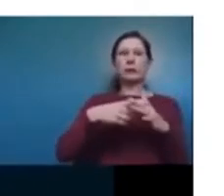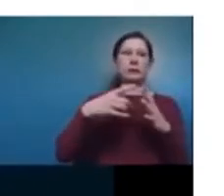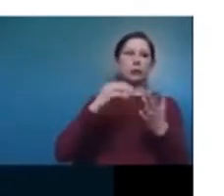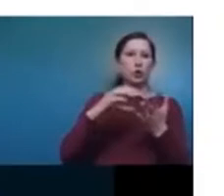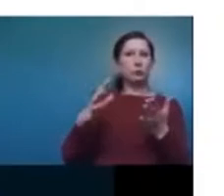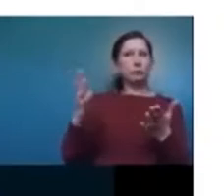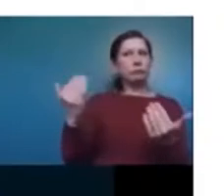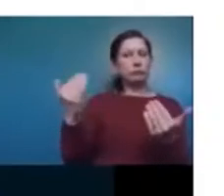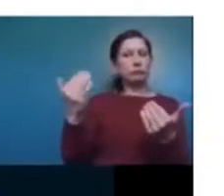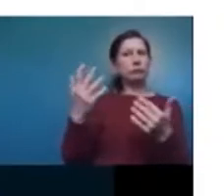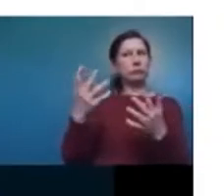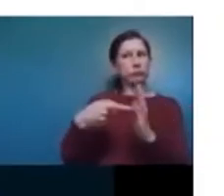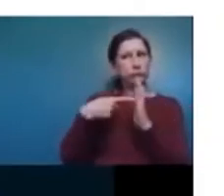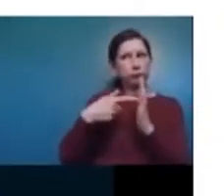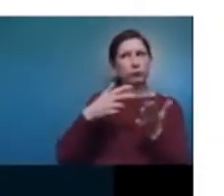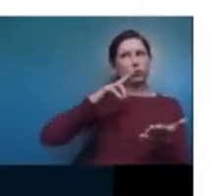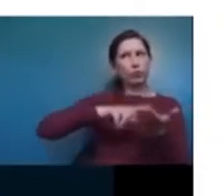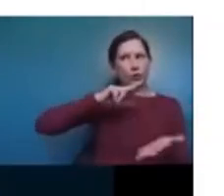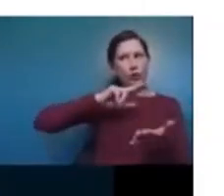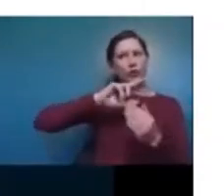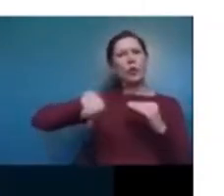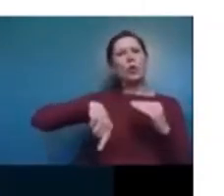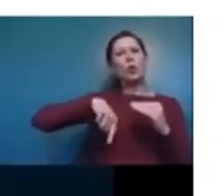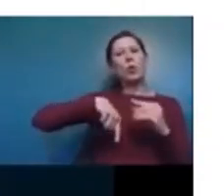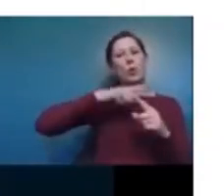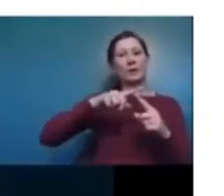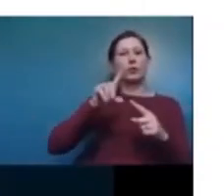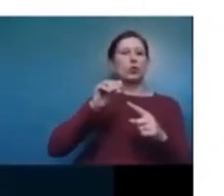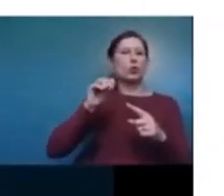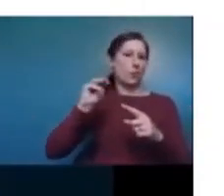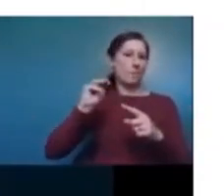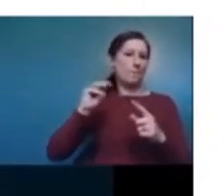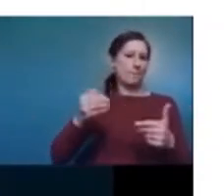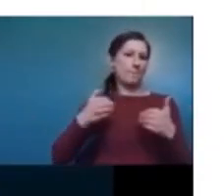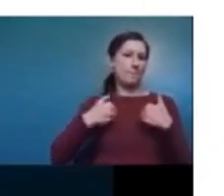students register when Zoom had the security issues. So you